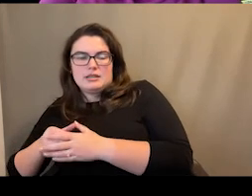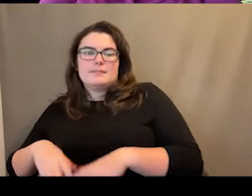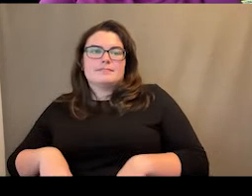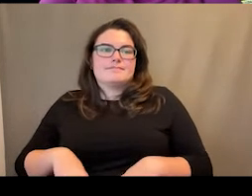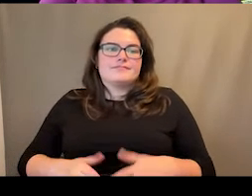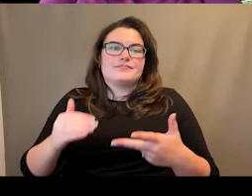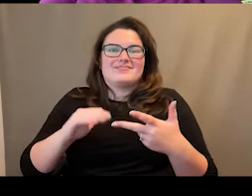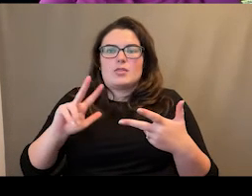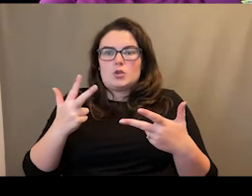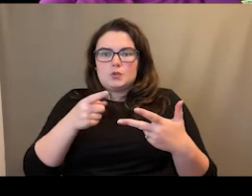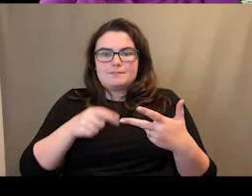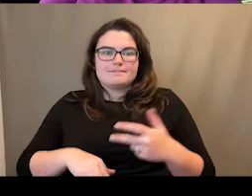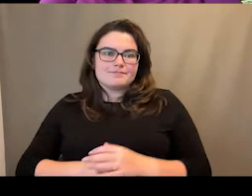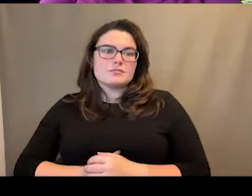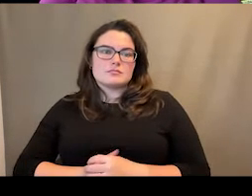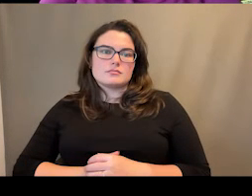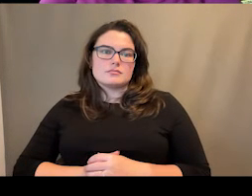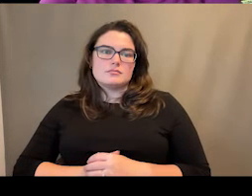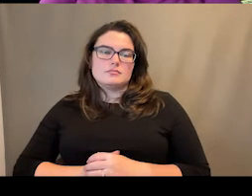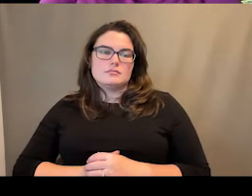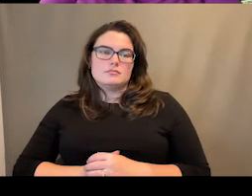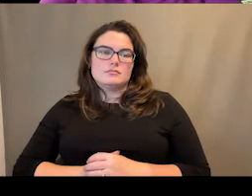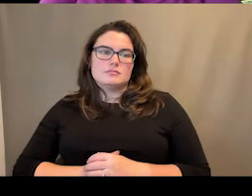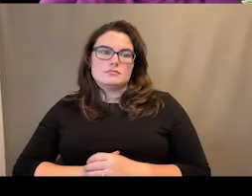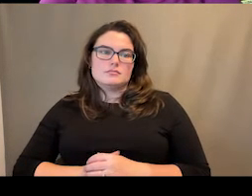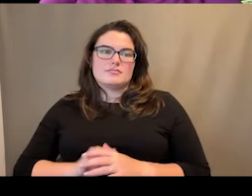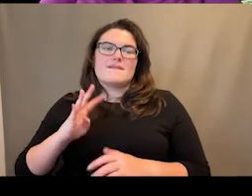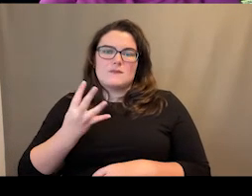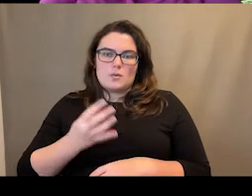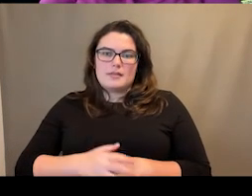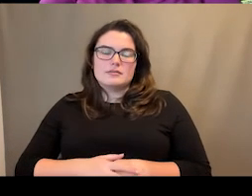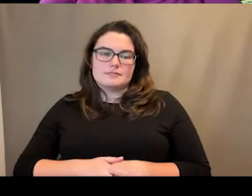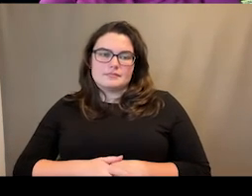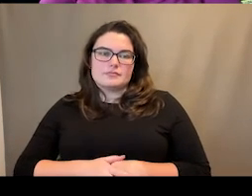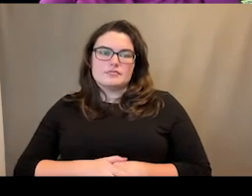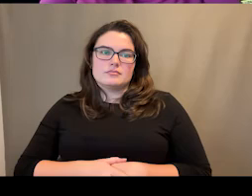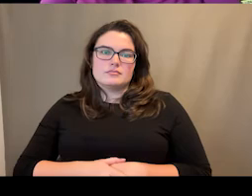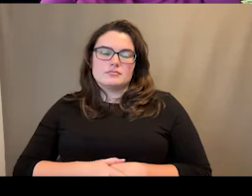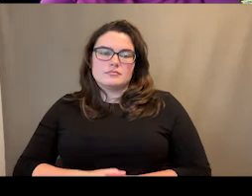methods and/or data analysis plan, unclear hypotheses or the relevance to theory,